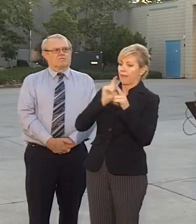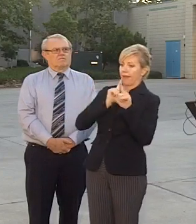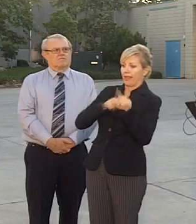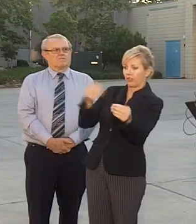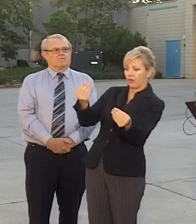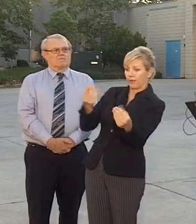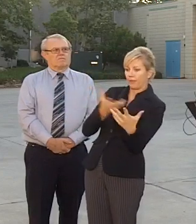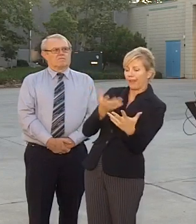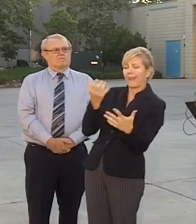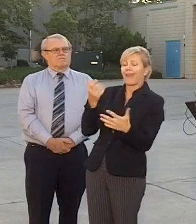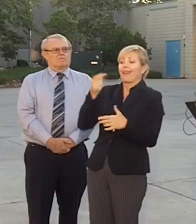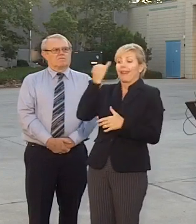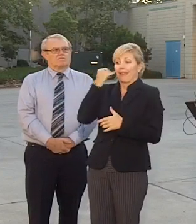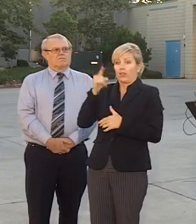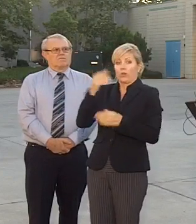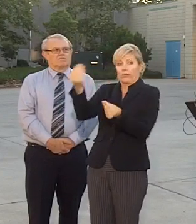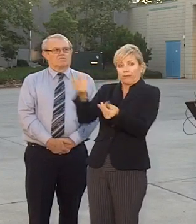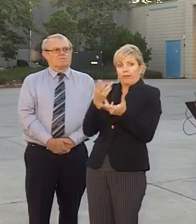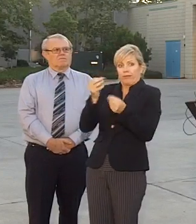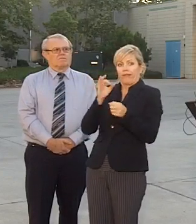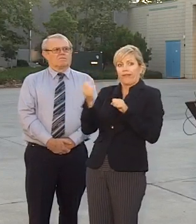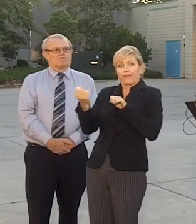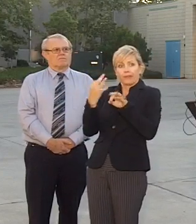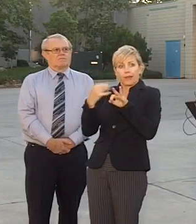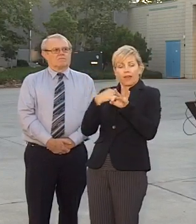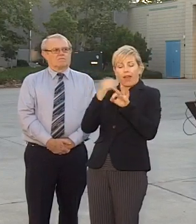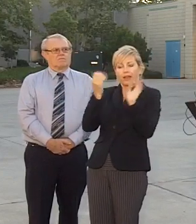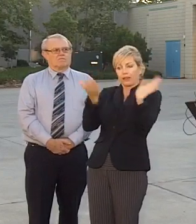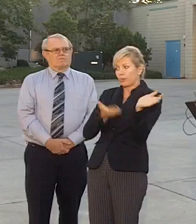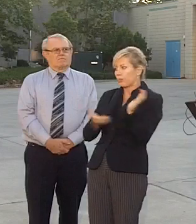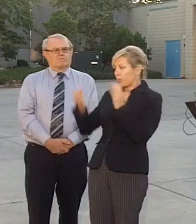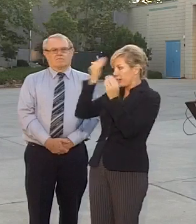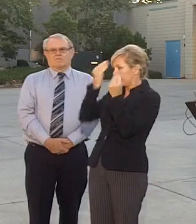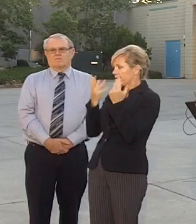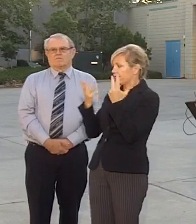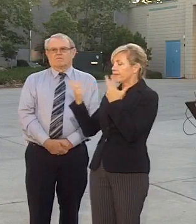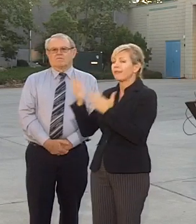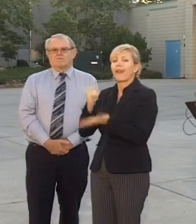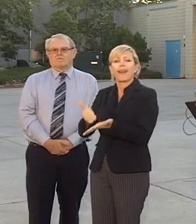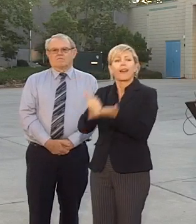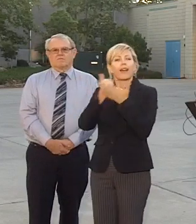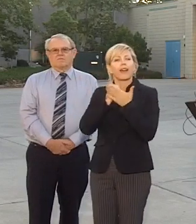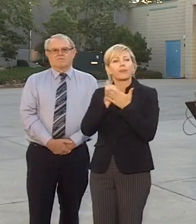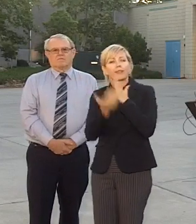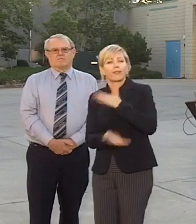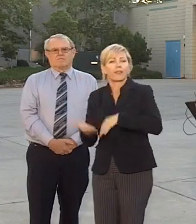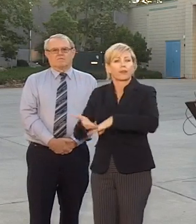to the folks at 211 helps us build better systems in the future so I definitely need